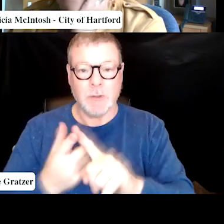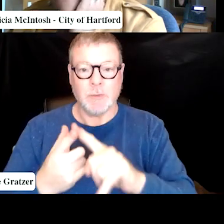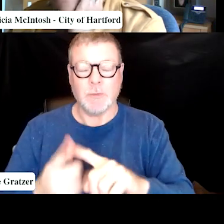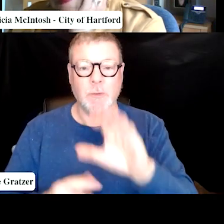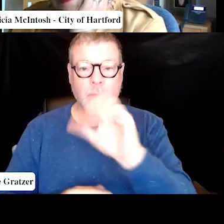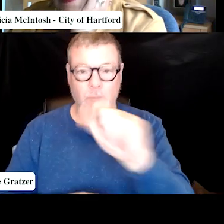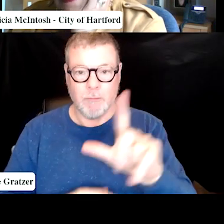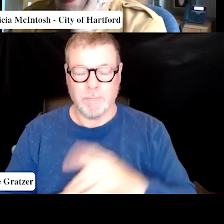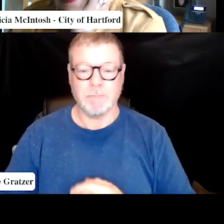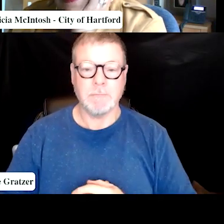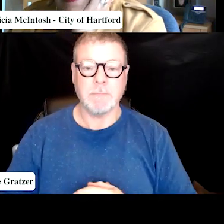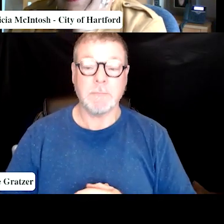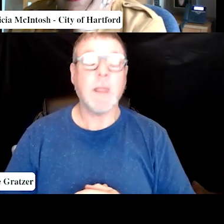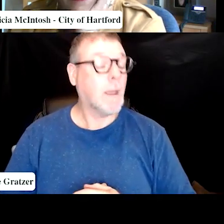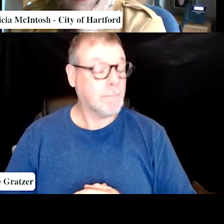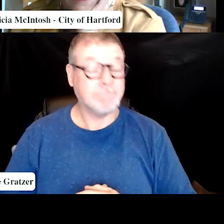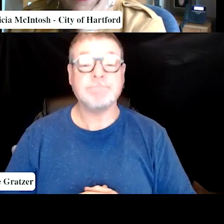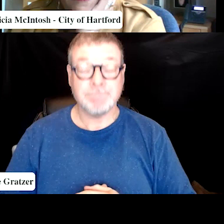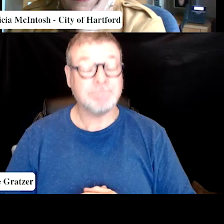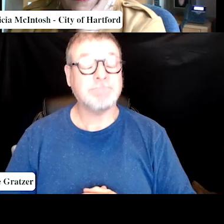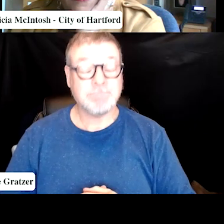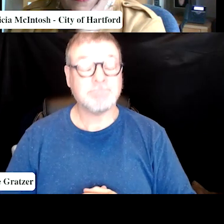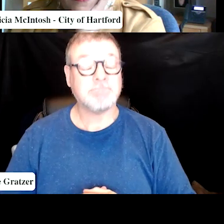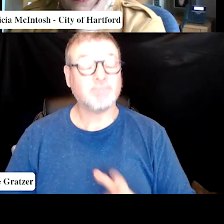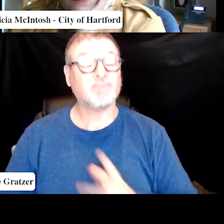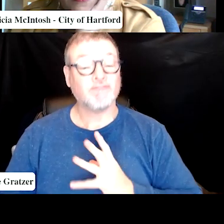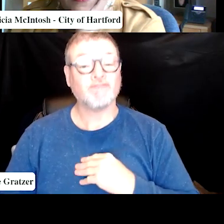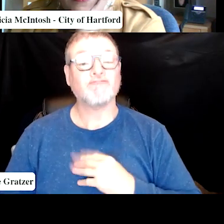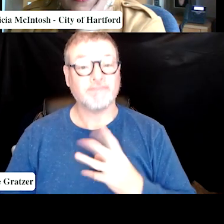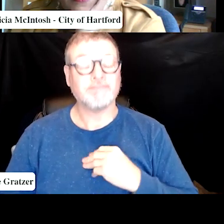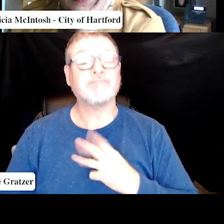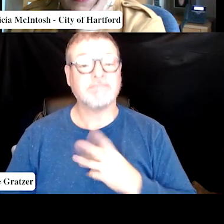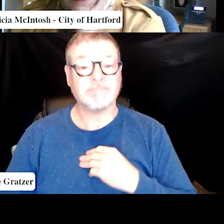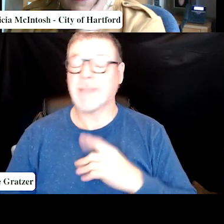They're very receptive to us. Honestly, they love us